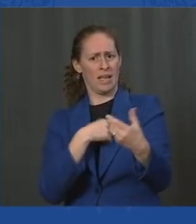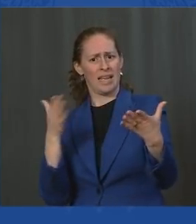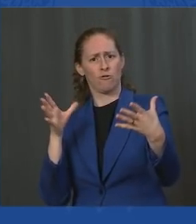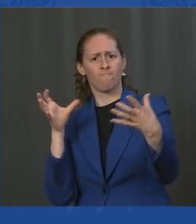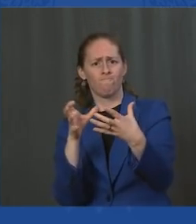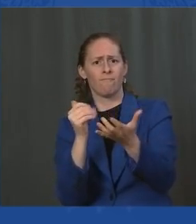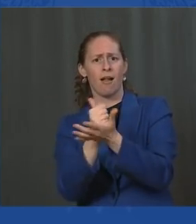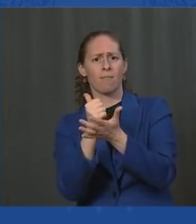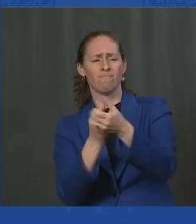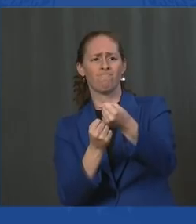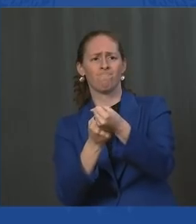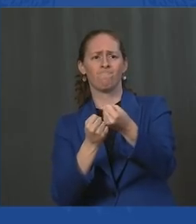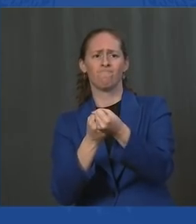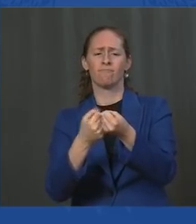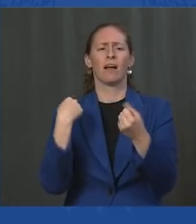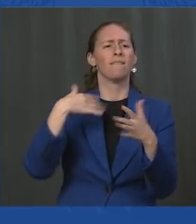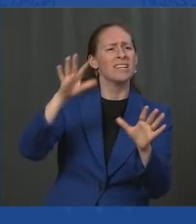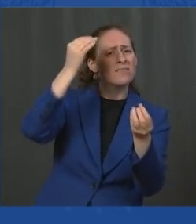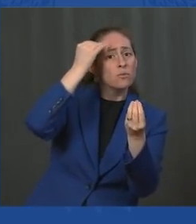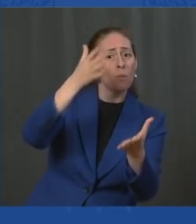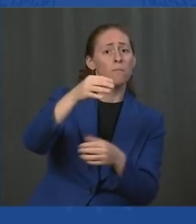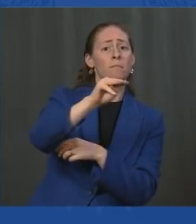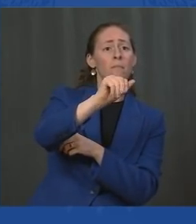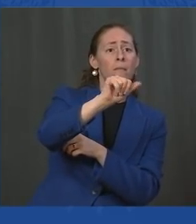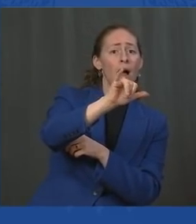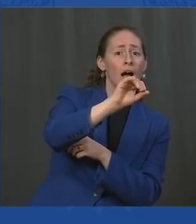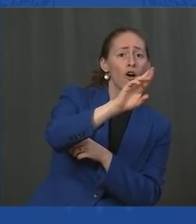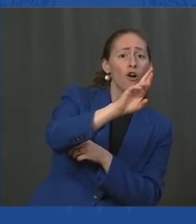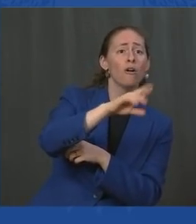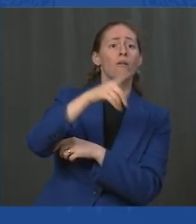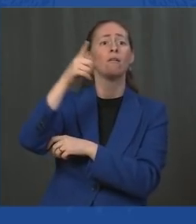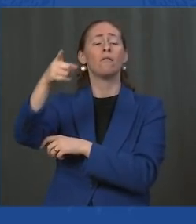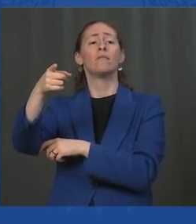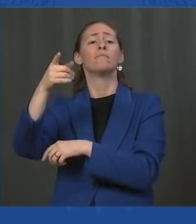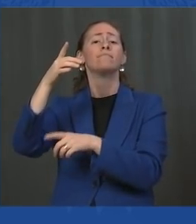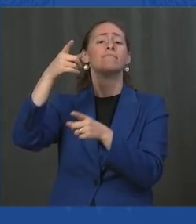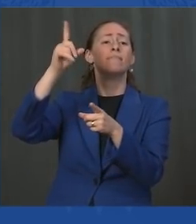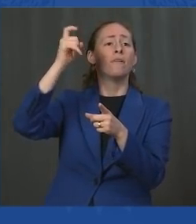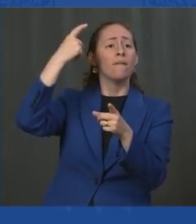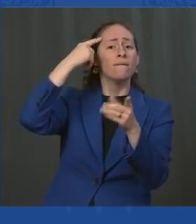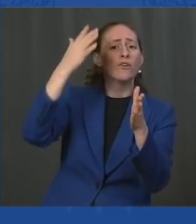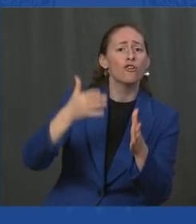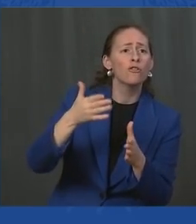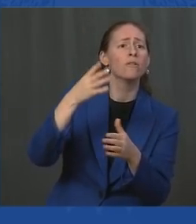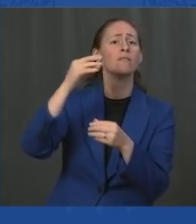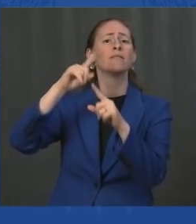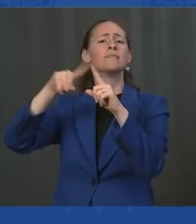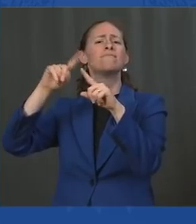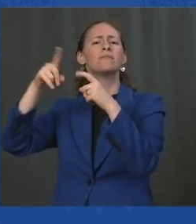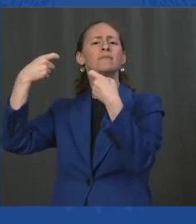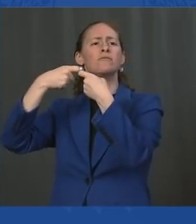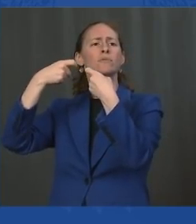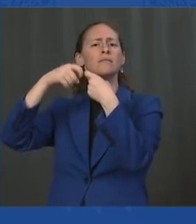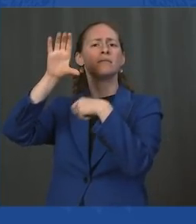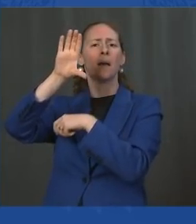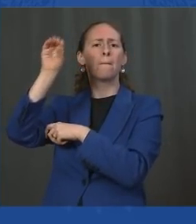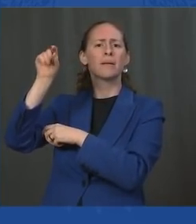governors, energy and utility leaders in the region, who my administration has been working closely with over the past few days.